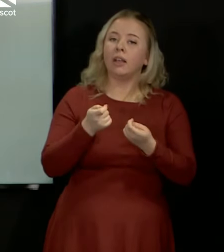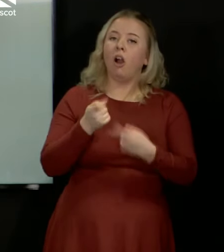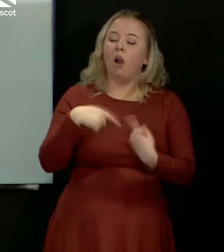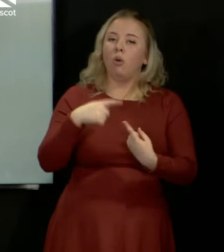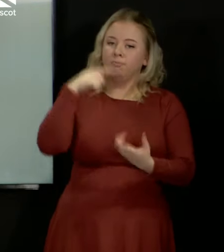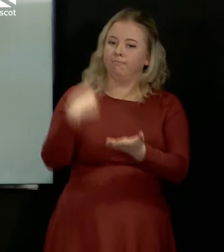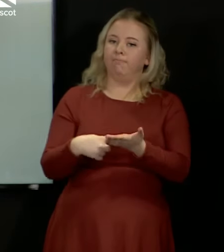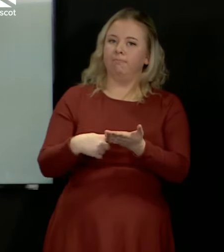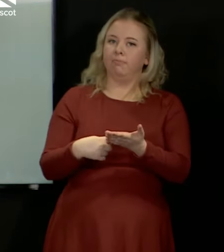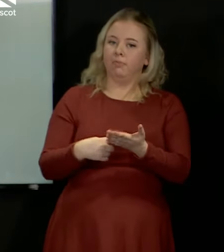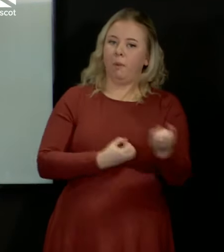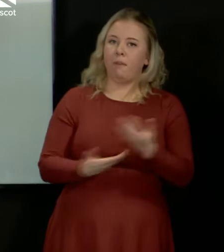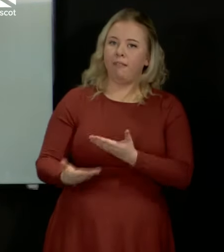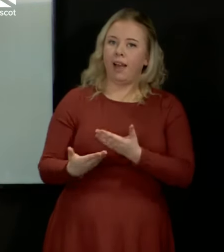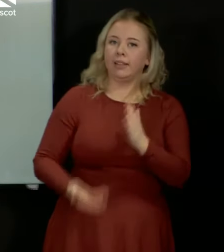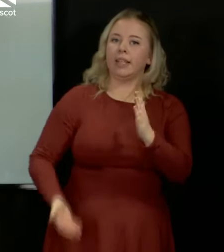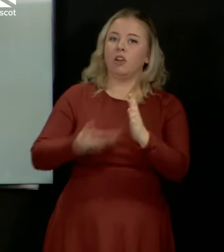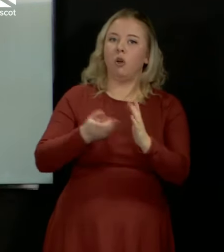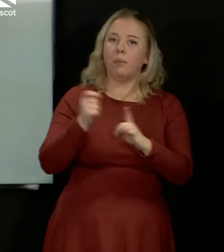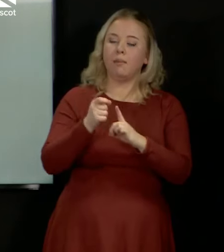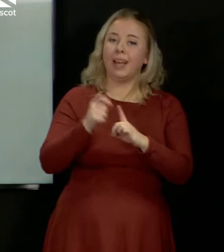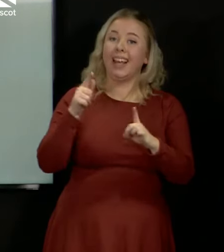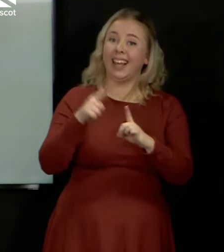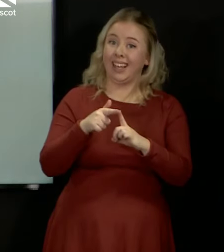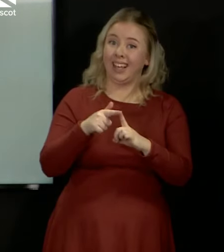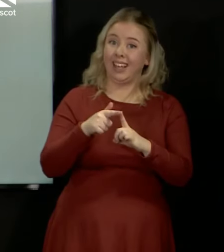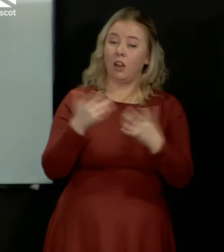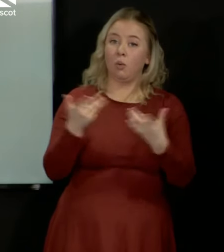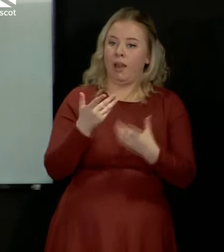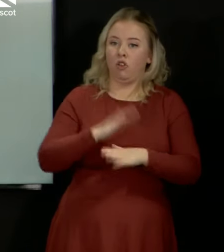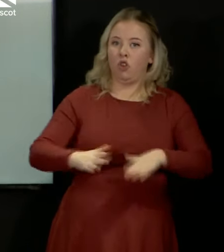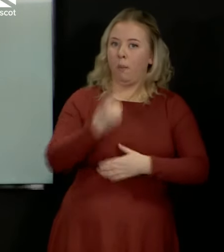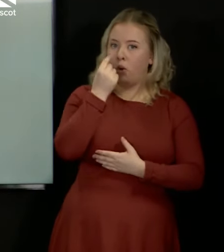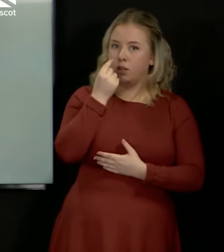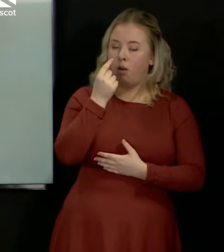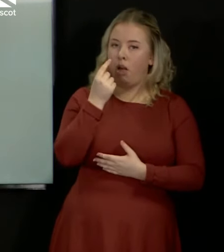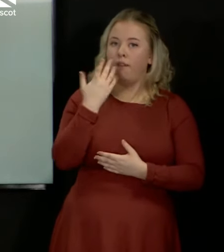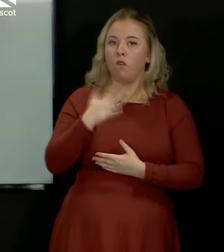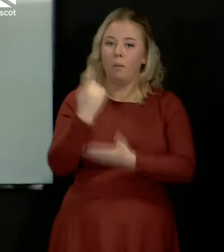to provide additional PPE where that has not been possible on the part of the individual